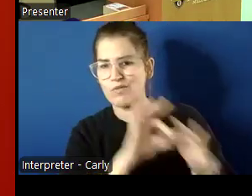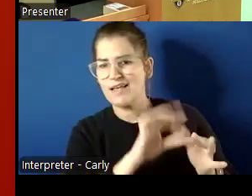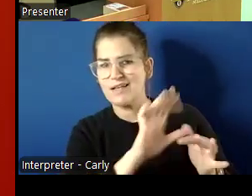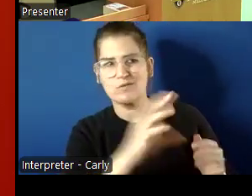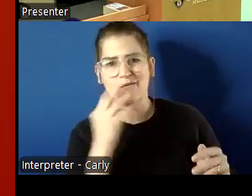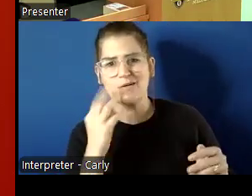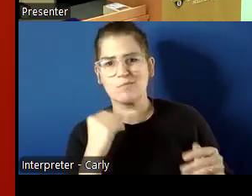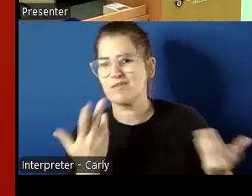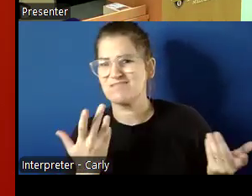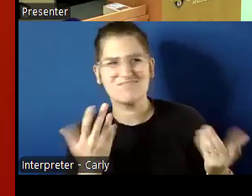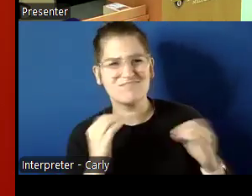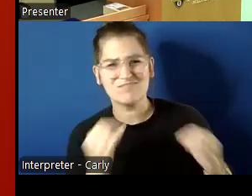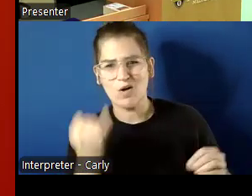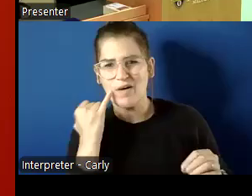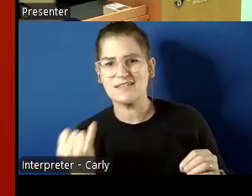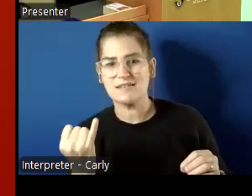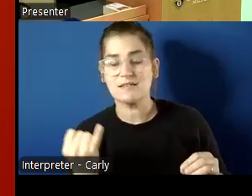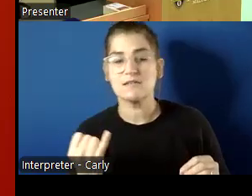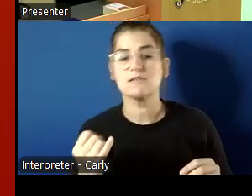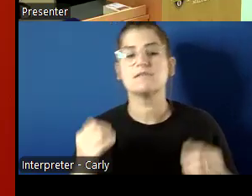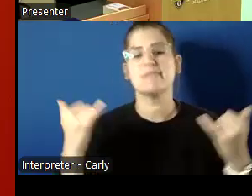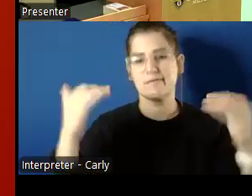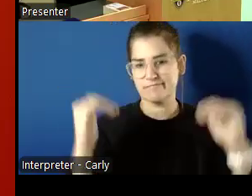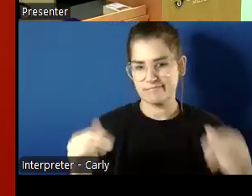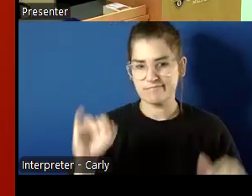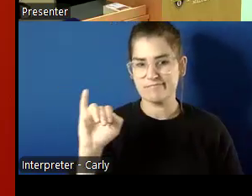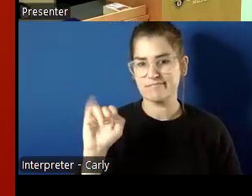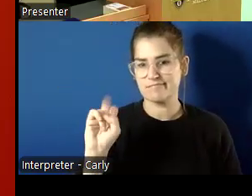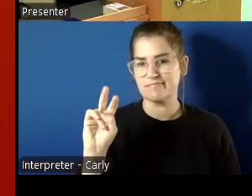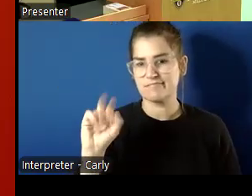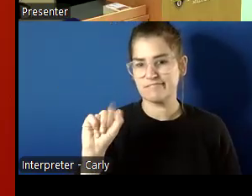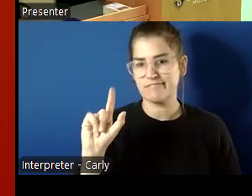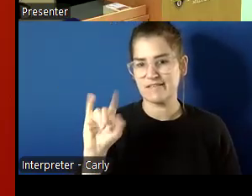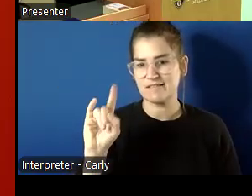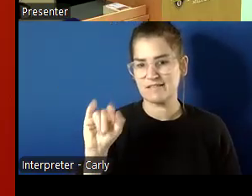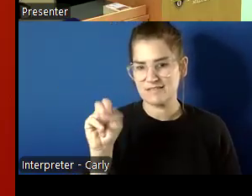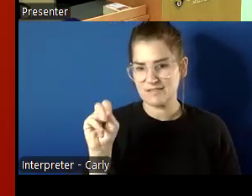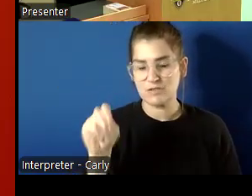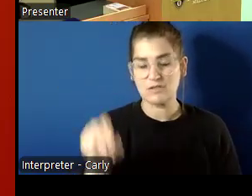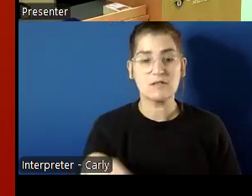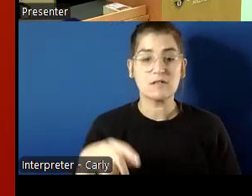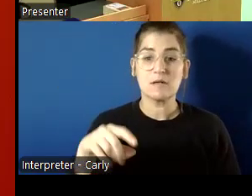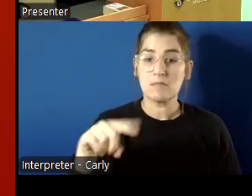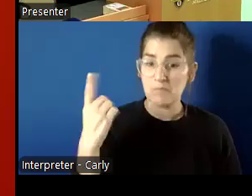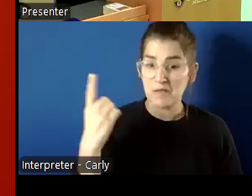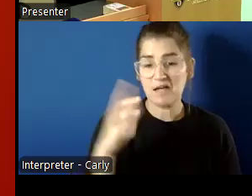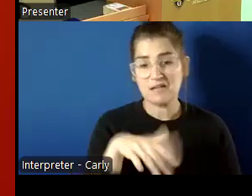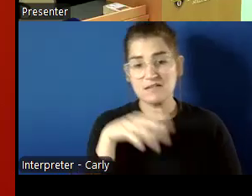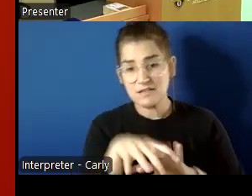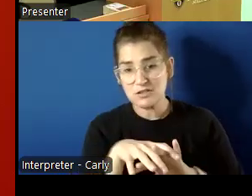There's also the experience of invalidation where uh black, indigenous people of color and many